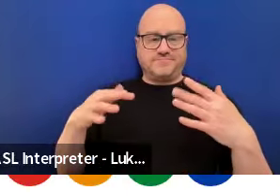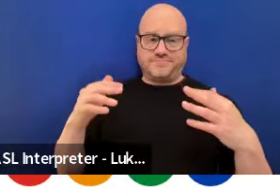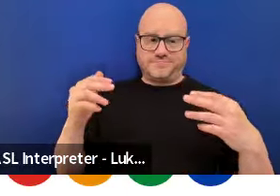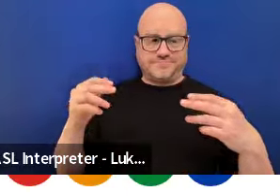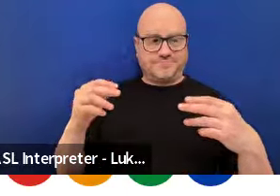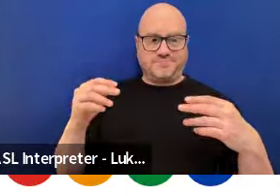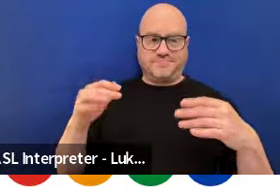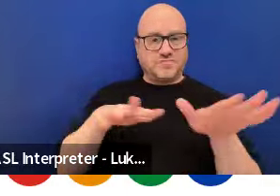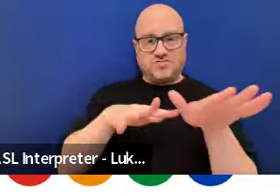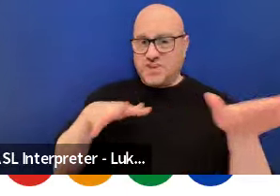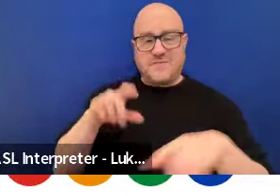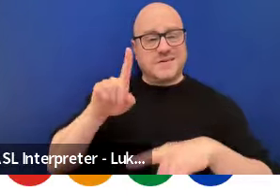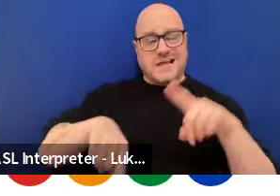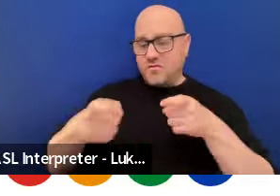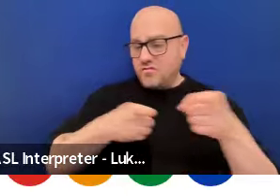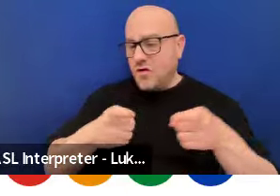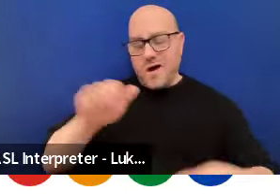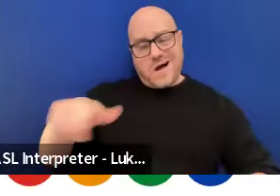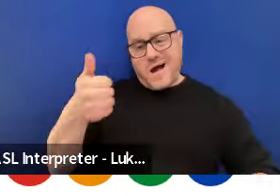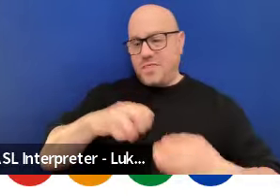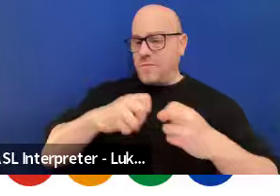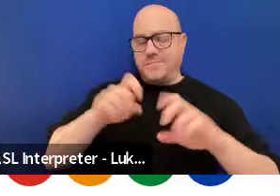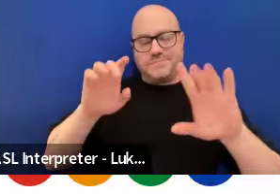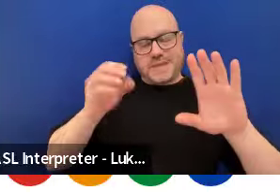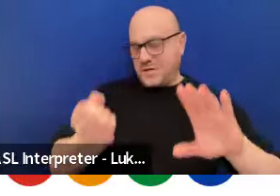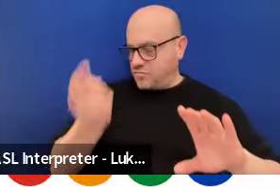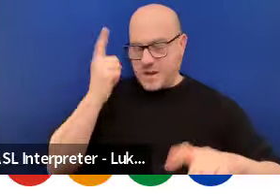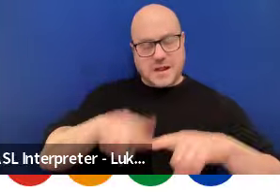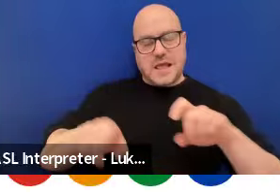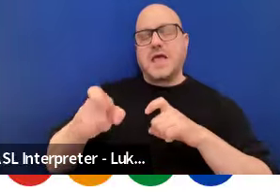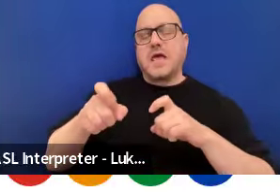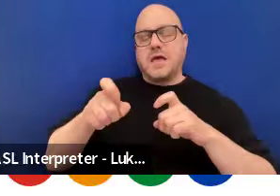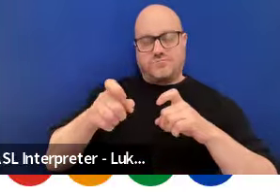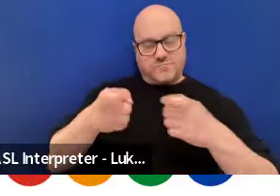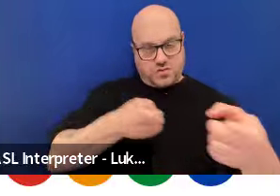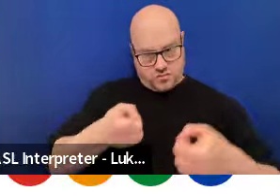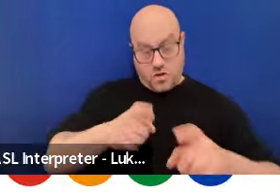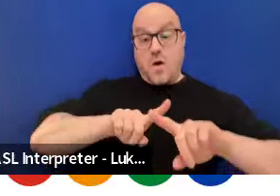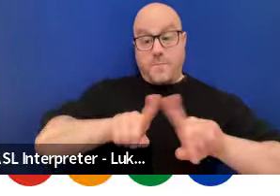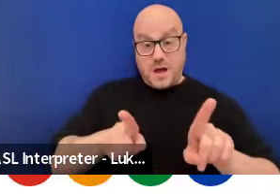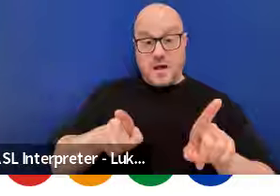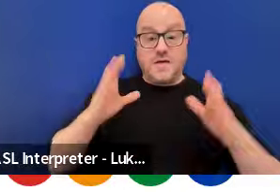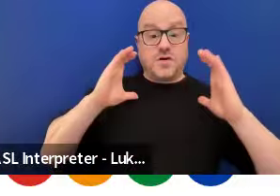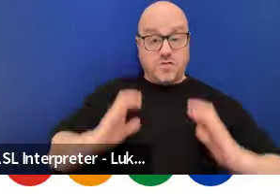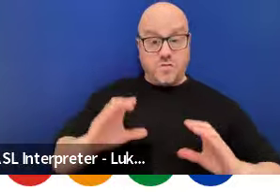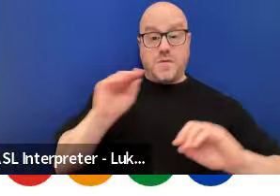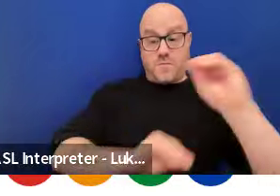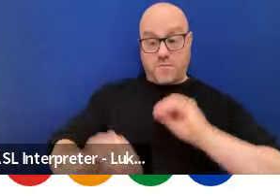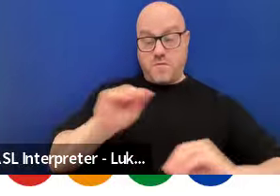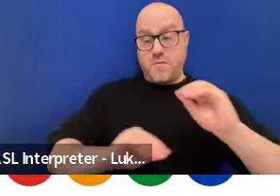THINGS HAPPEN. I WANT TO LET YOU KNOW WHAT WE FACE -- CONSUMER WITH MOBILITY